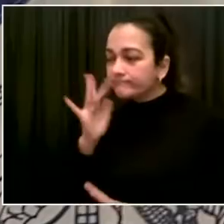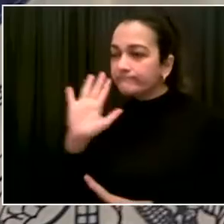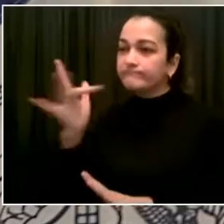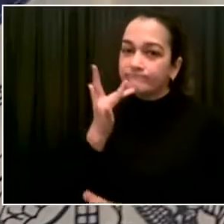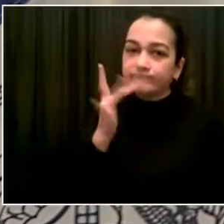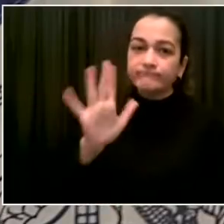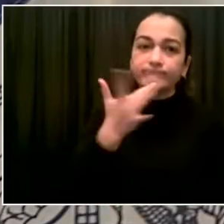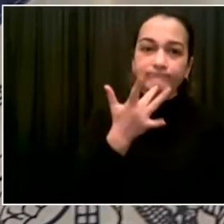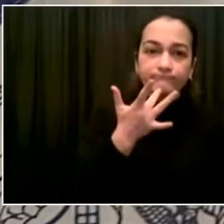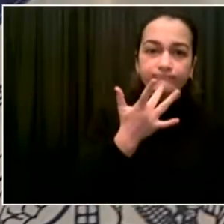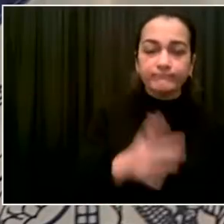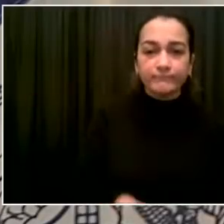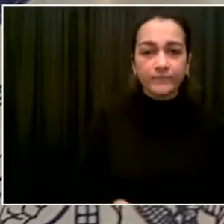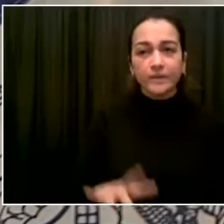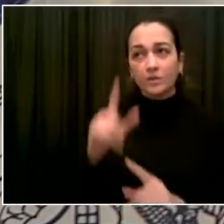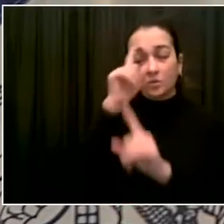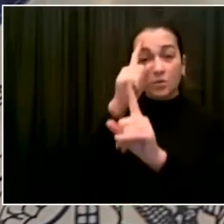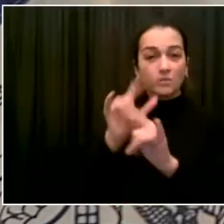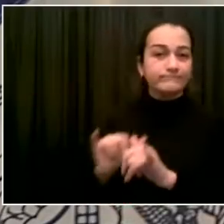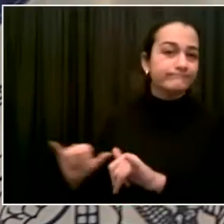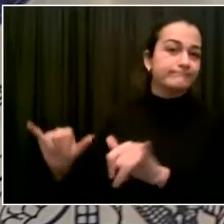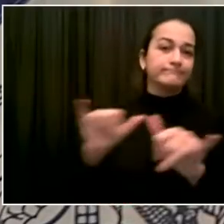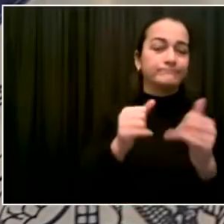2020 COME UP